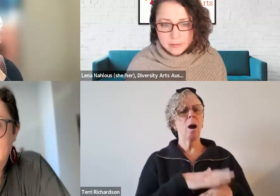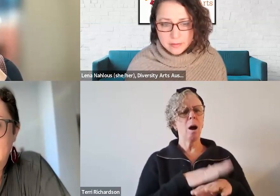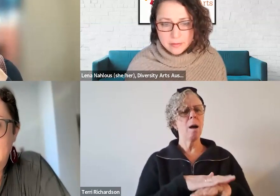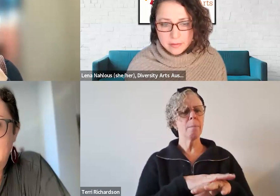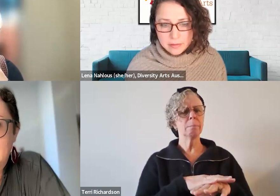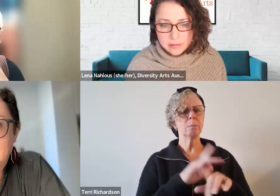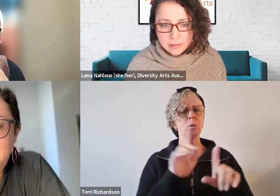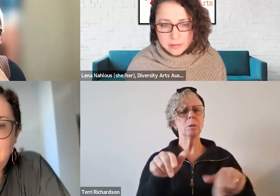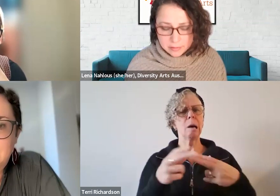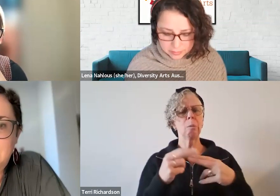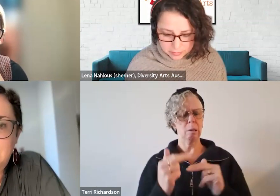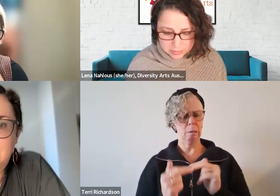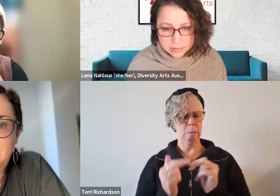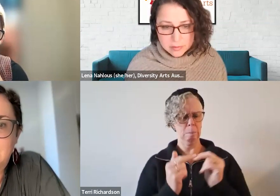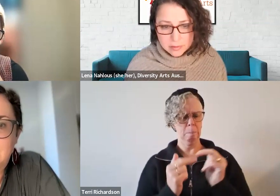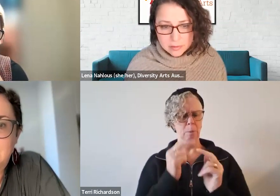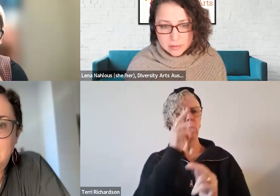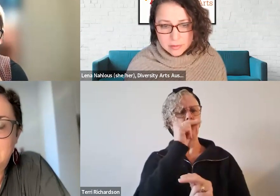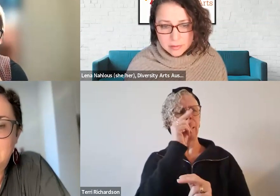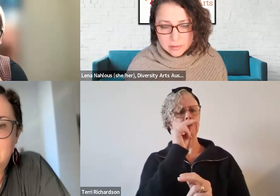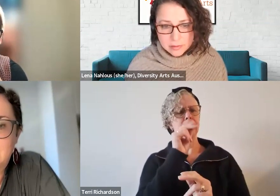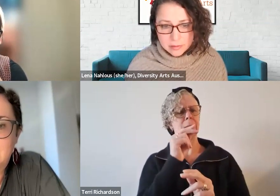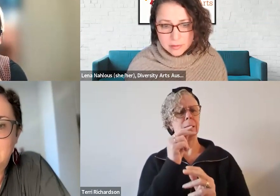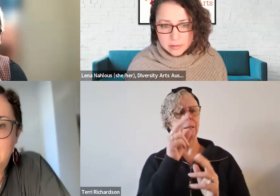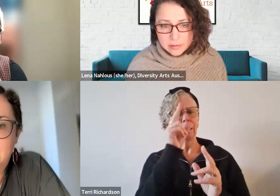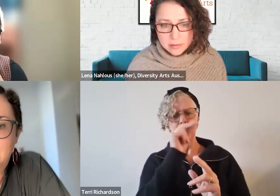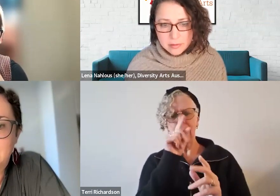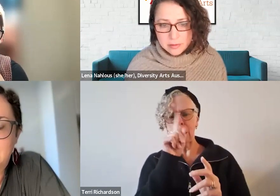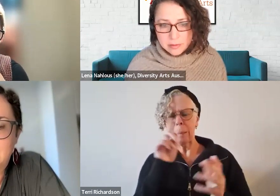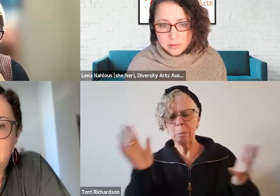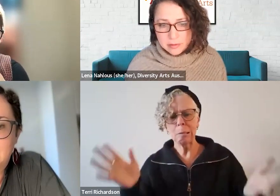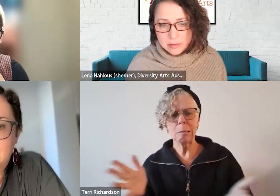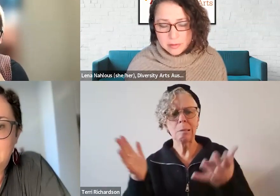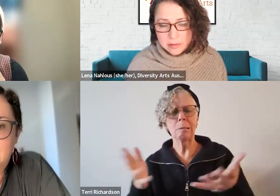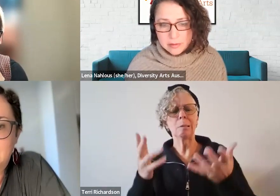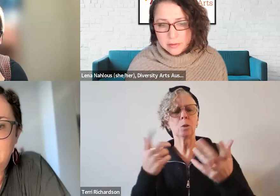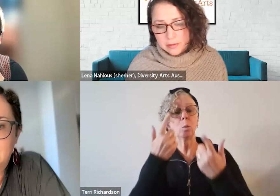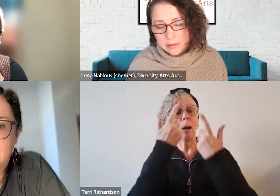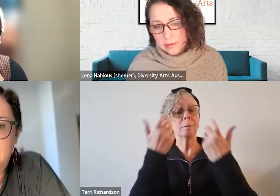capacity among community members to understand Western governance and then to sit down